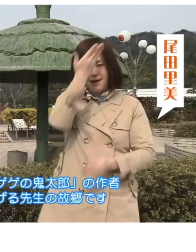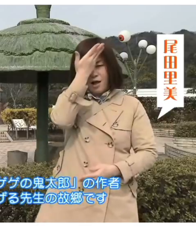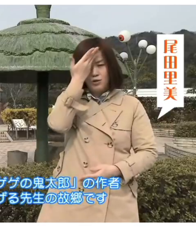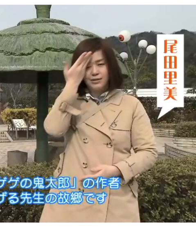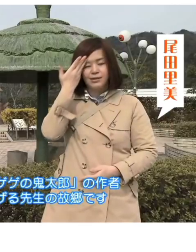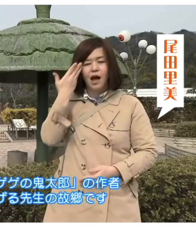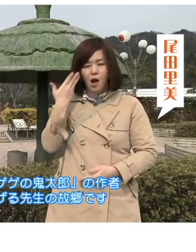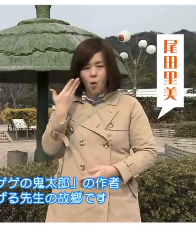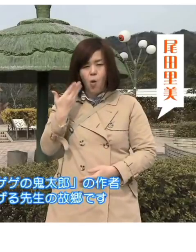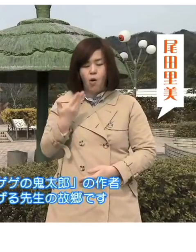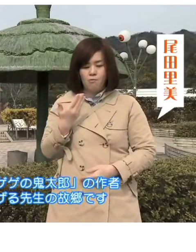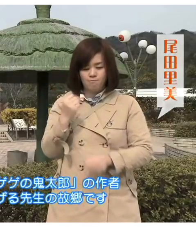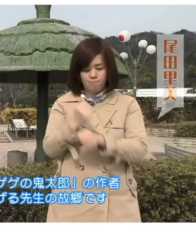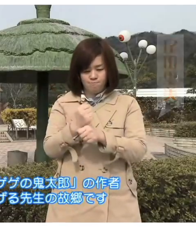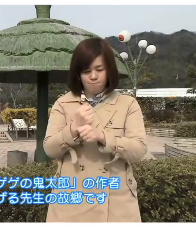(Video)